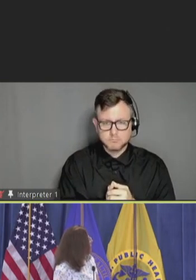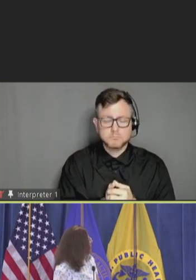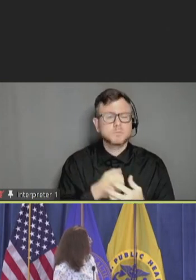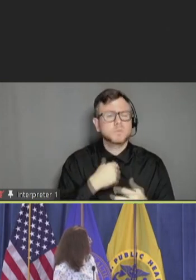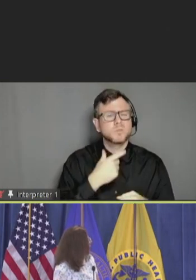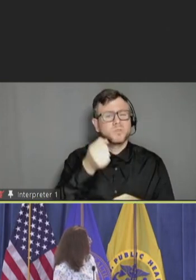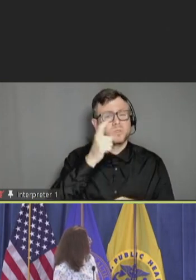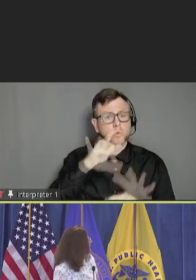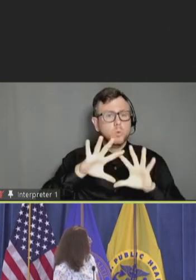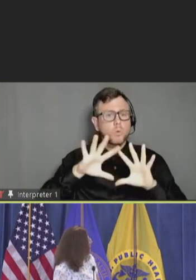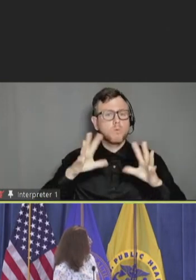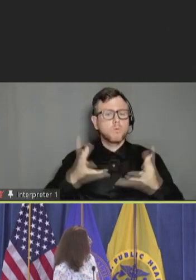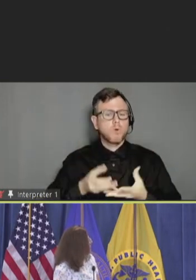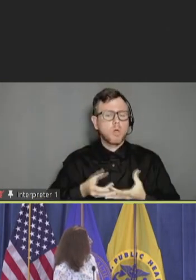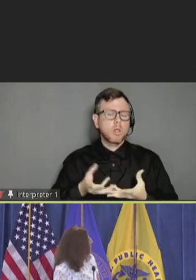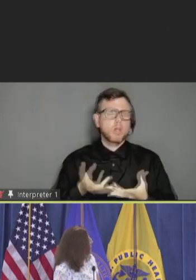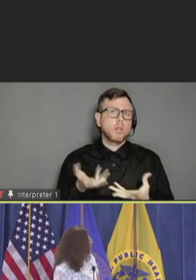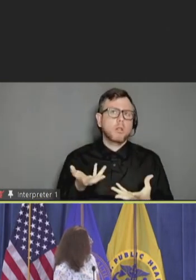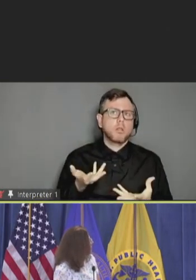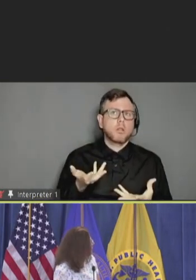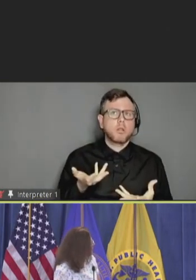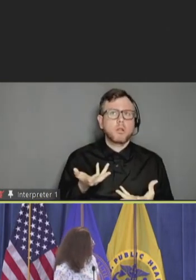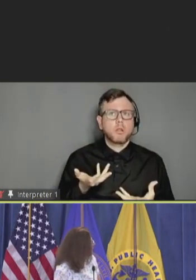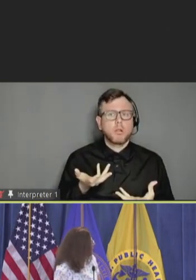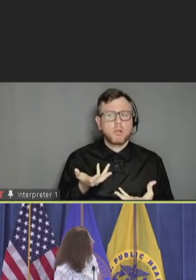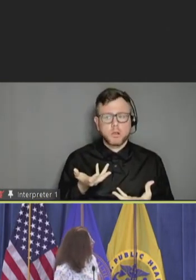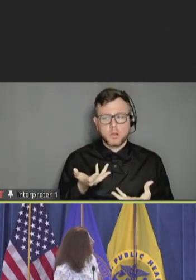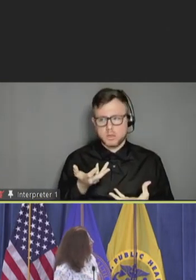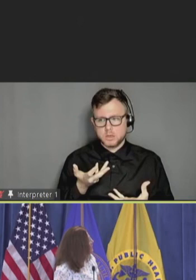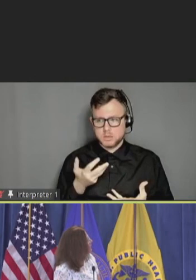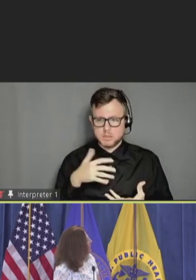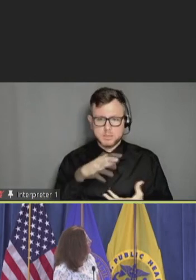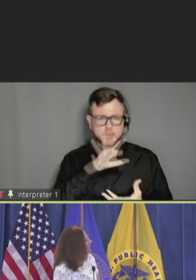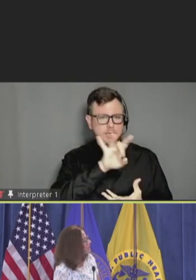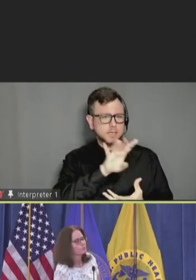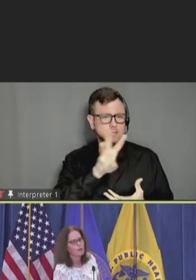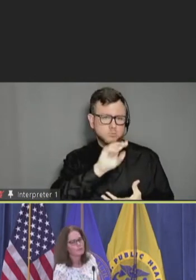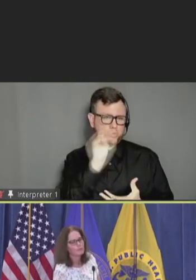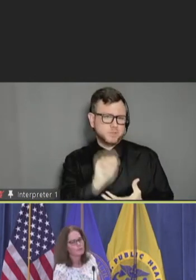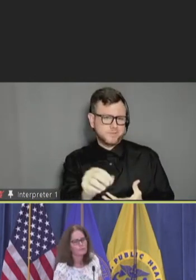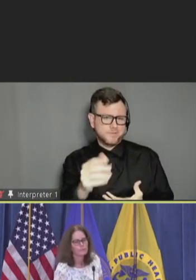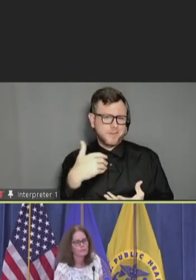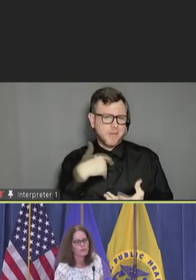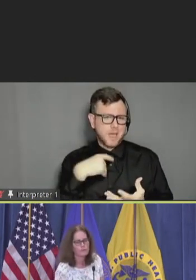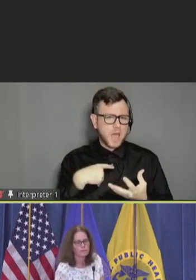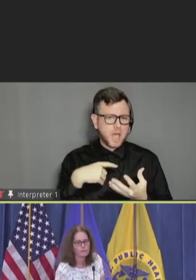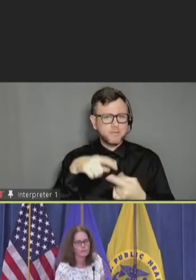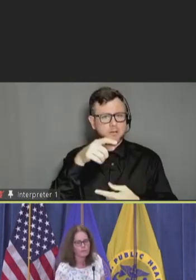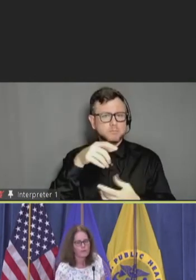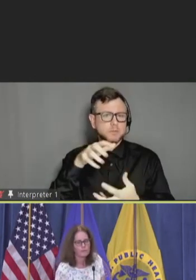So, overall, more than 80 -- 86 percent had some combination of known infection and vaccination.